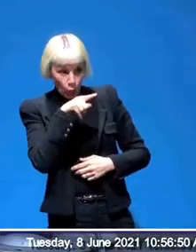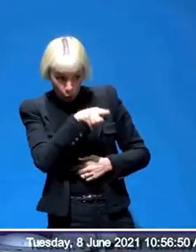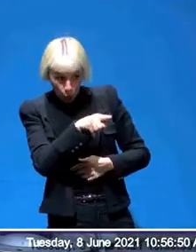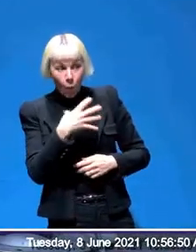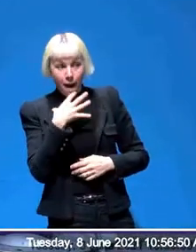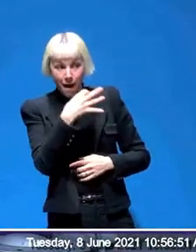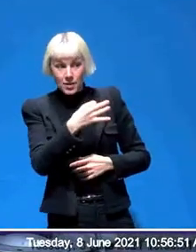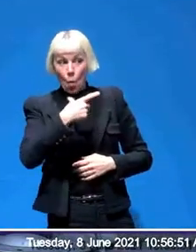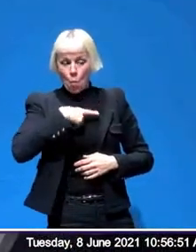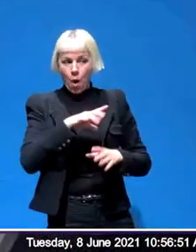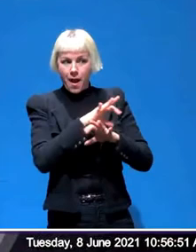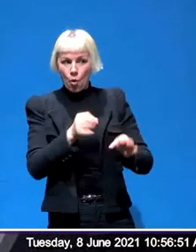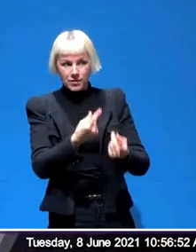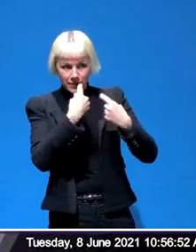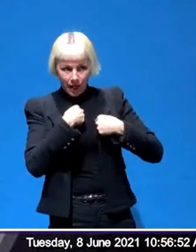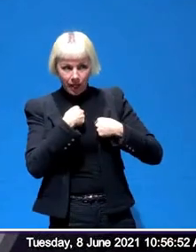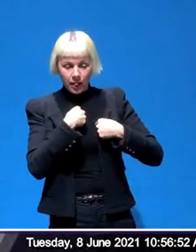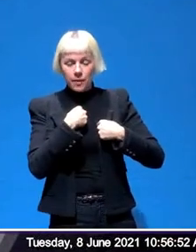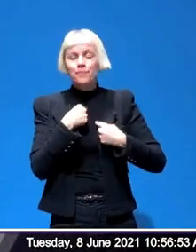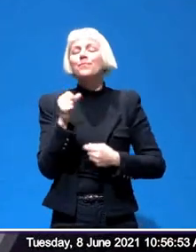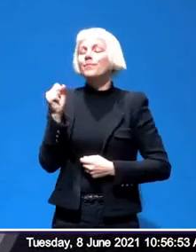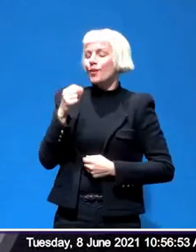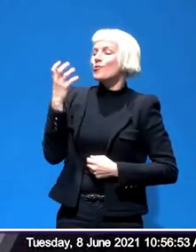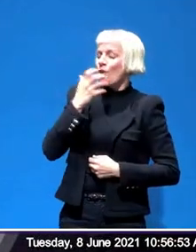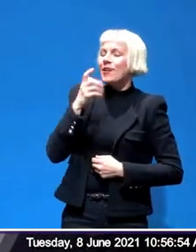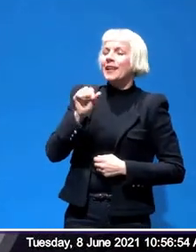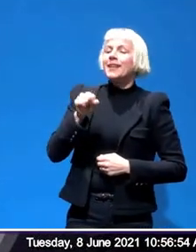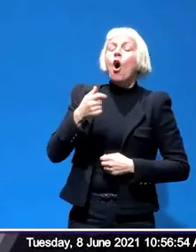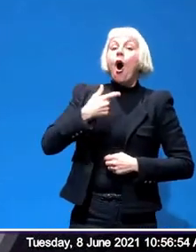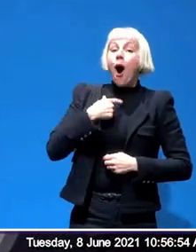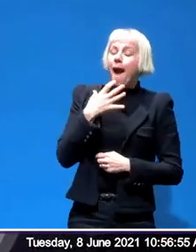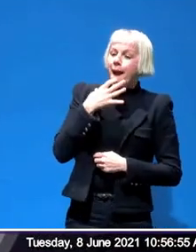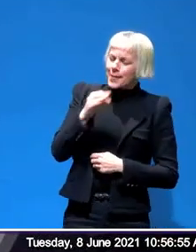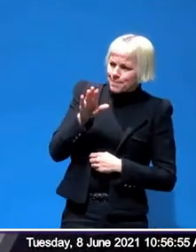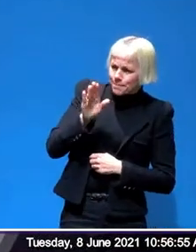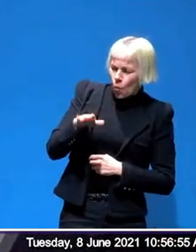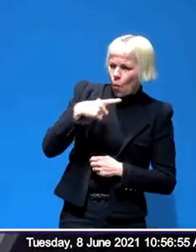I asked why they hadn't --- I asked her why they hadn't told me about